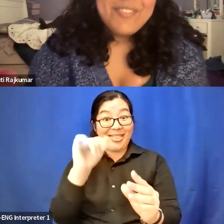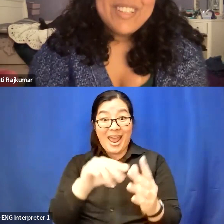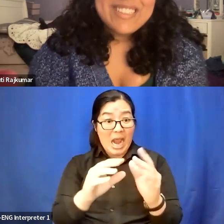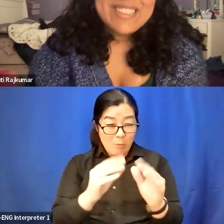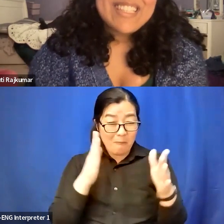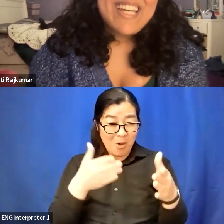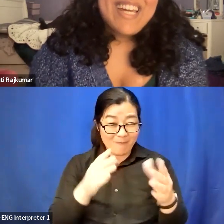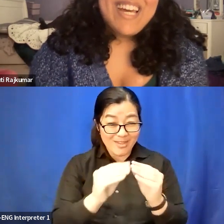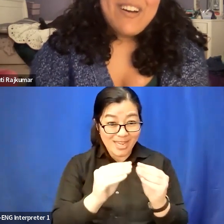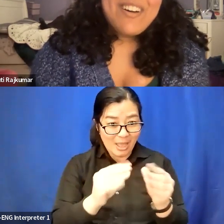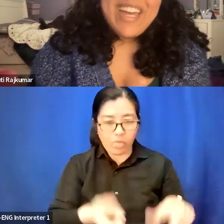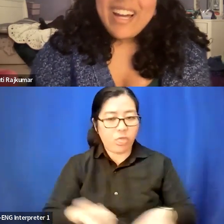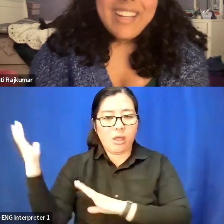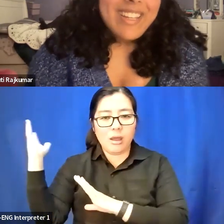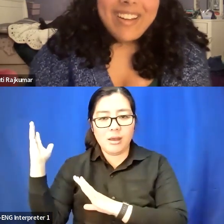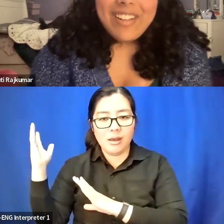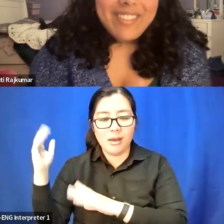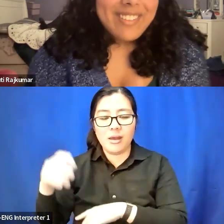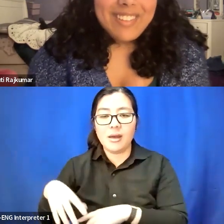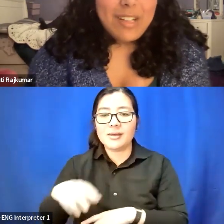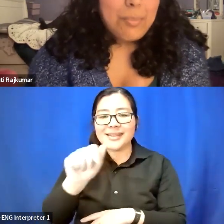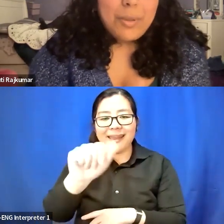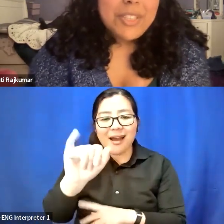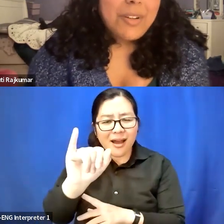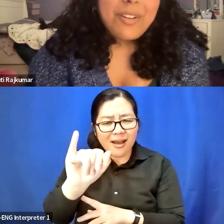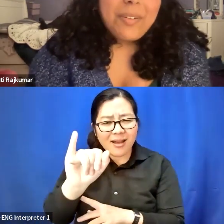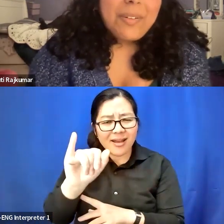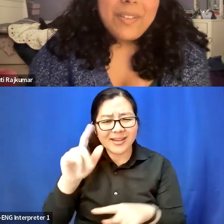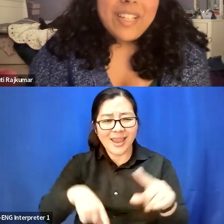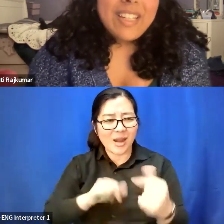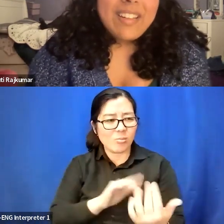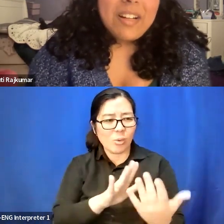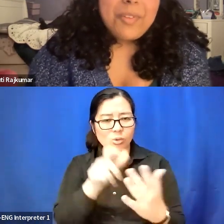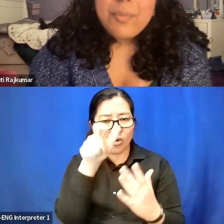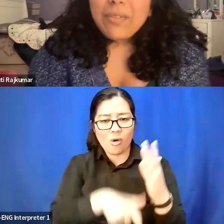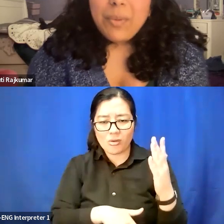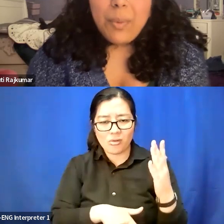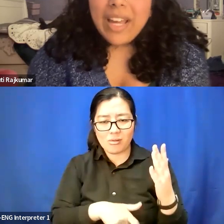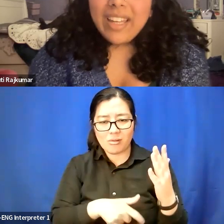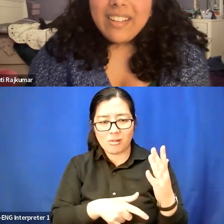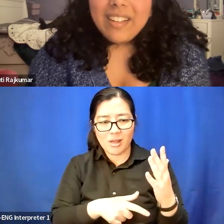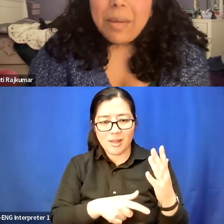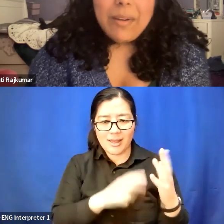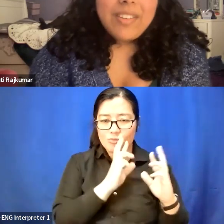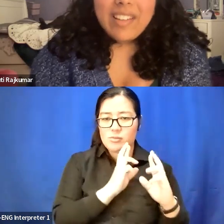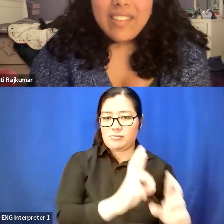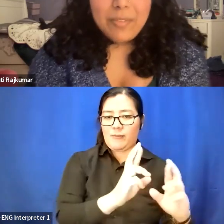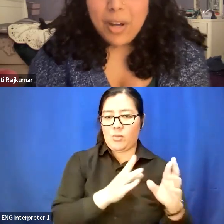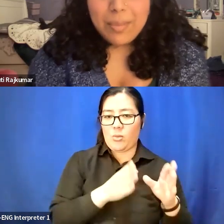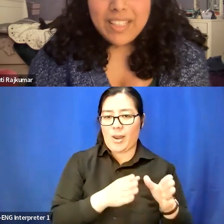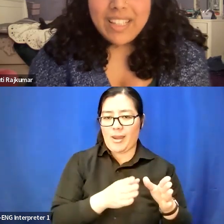because AI cannot approach an article in a respectful way about a sensitive topic,